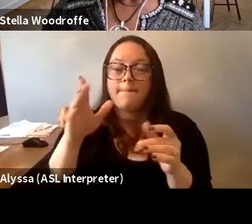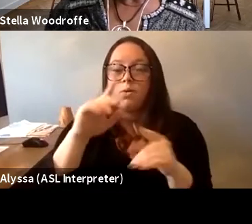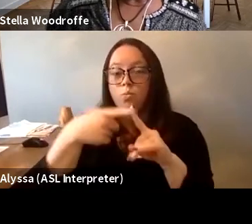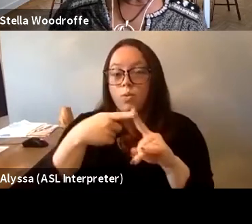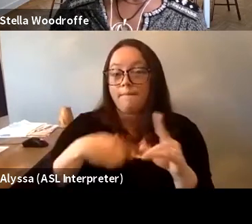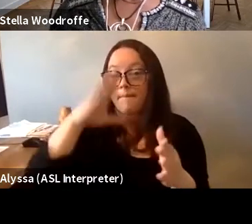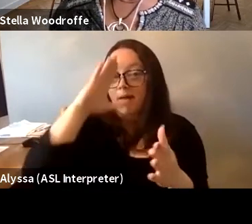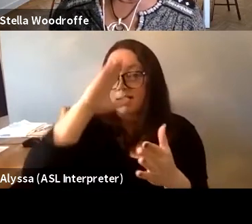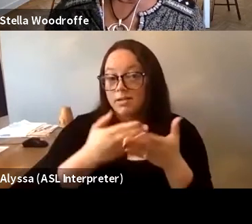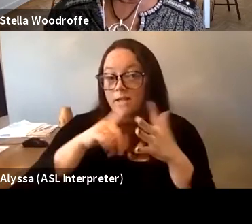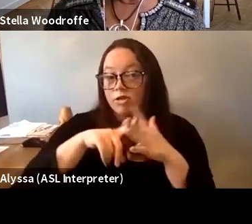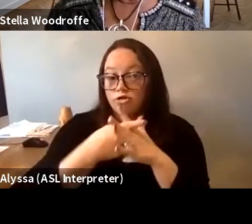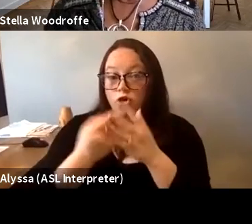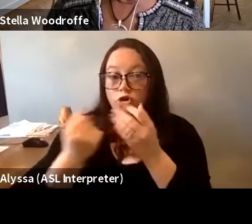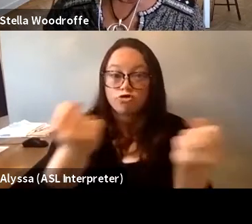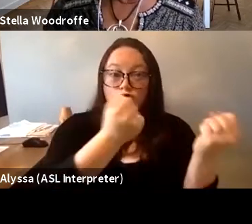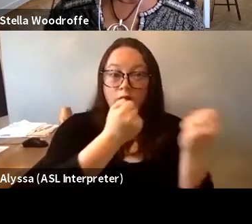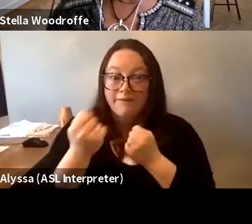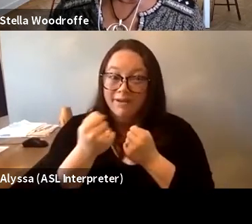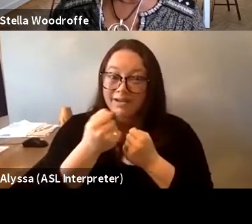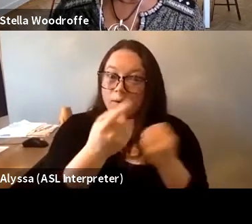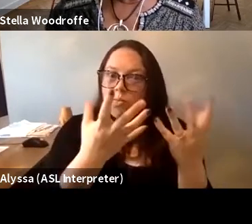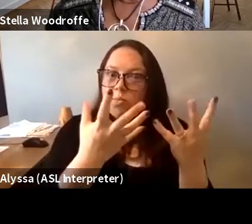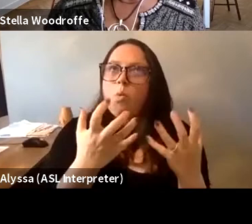goodness, I have a strong heart. I must have a strong heart